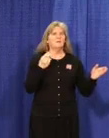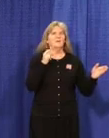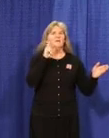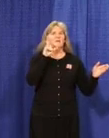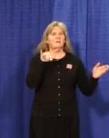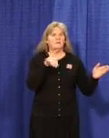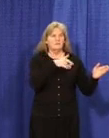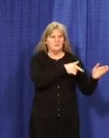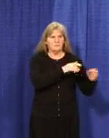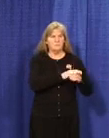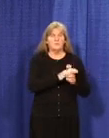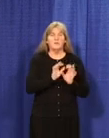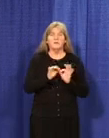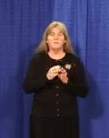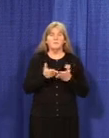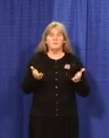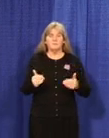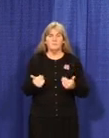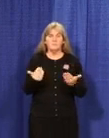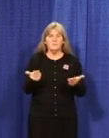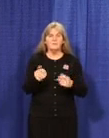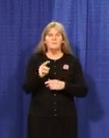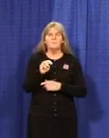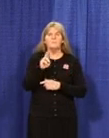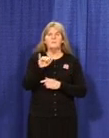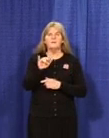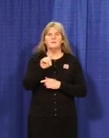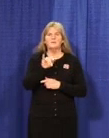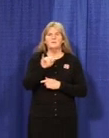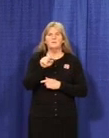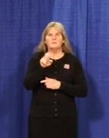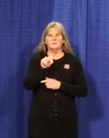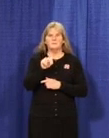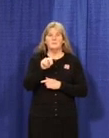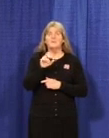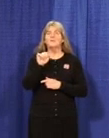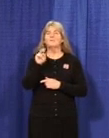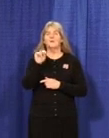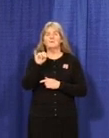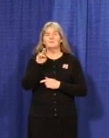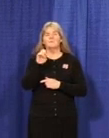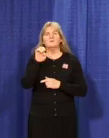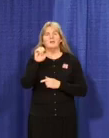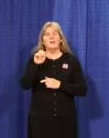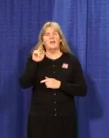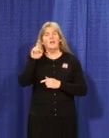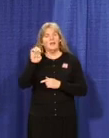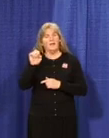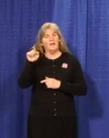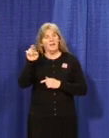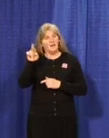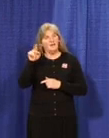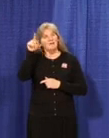Our sign language interpretation is provided by Mary Tiessen and Andre Bourcier from French language services directorate